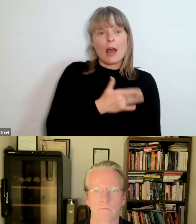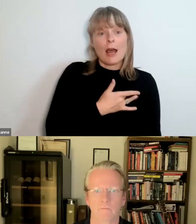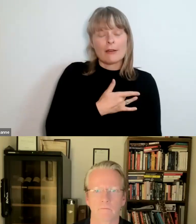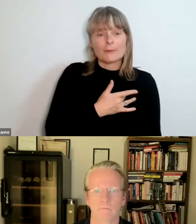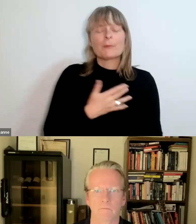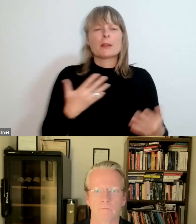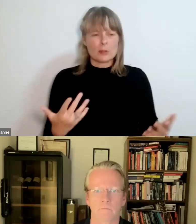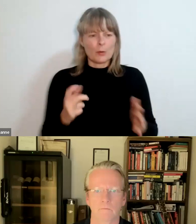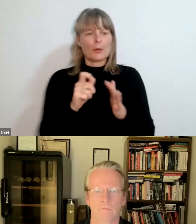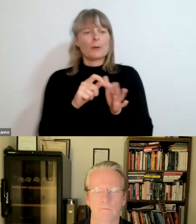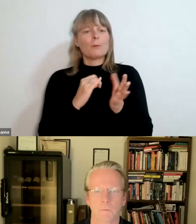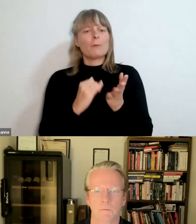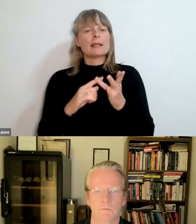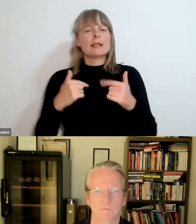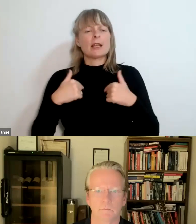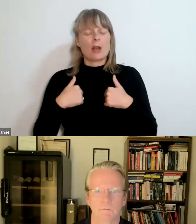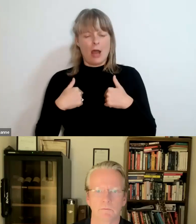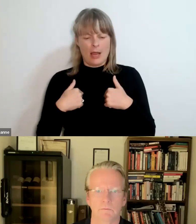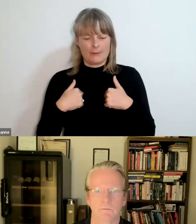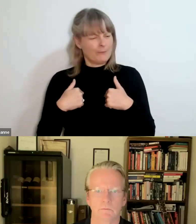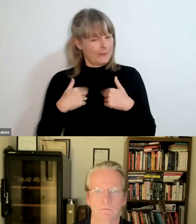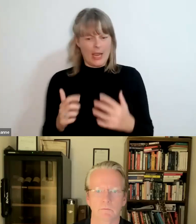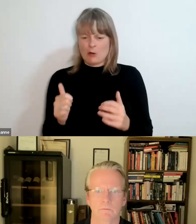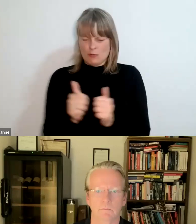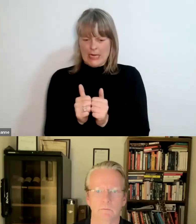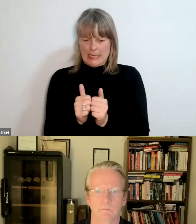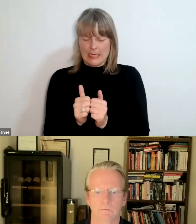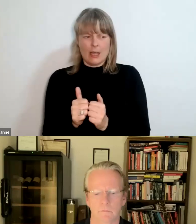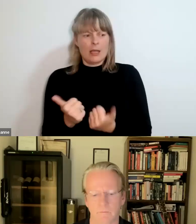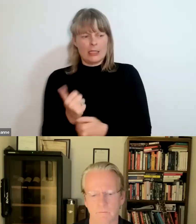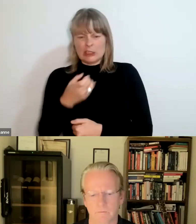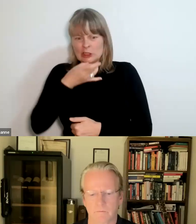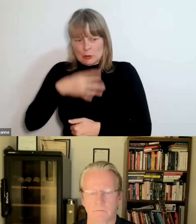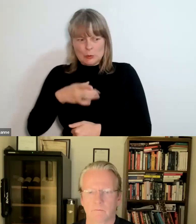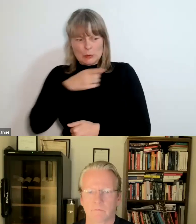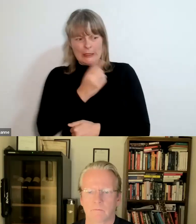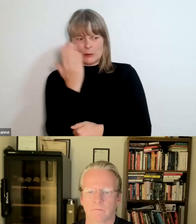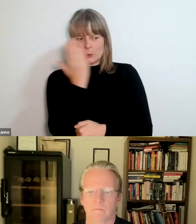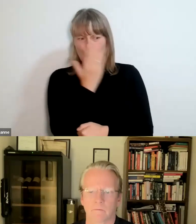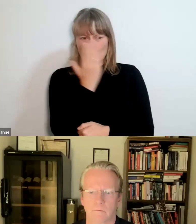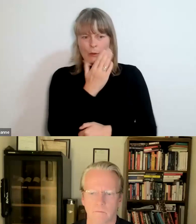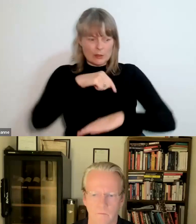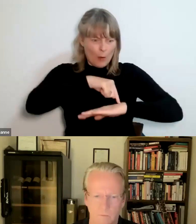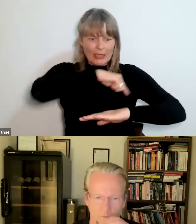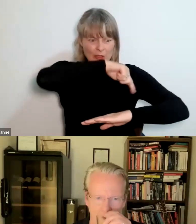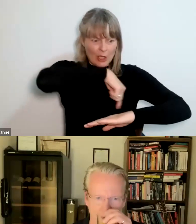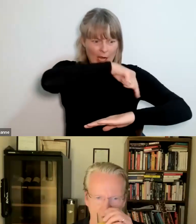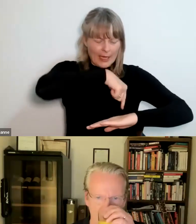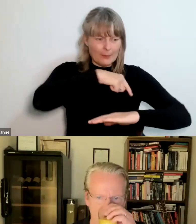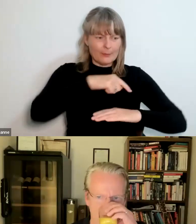40 weeks per year, schools are the most powerful platform that we have, there is just nothing else apart from families themselves,